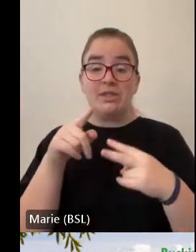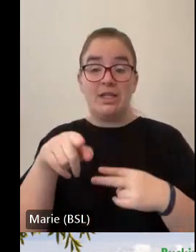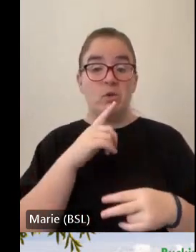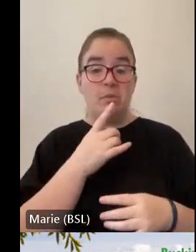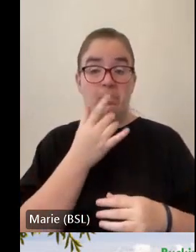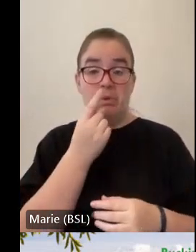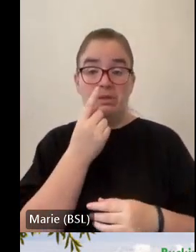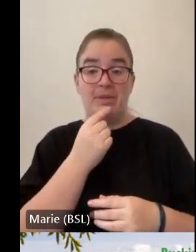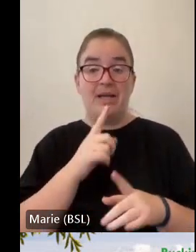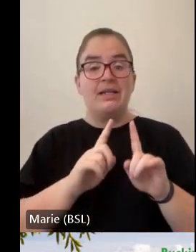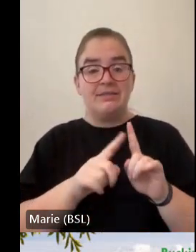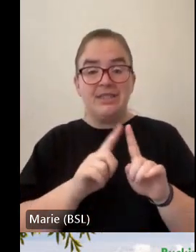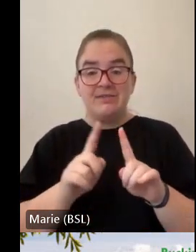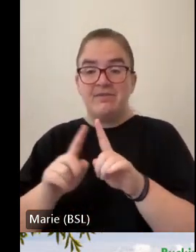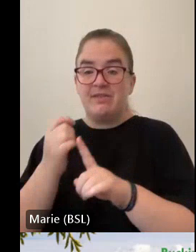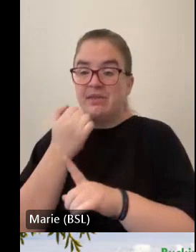the same number all the time to get through.